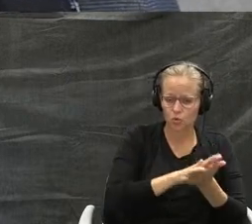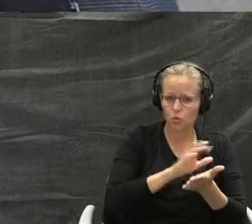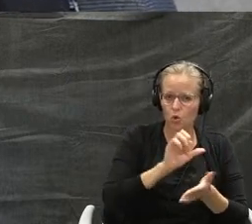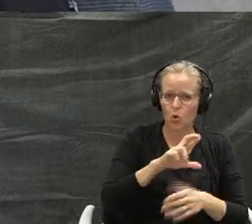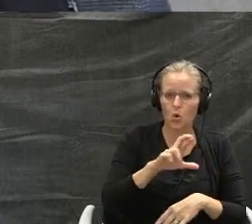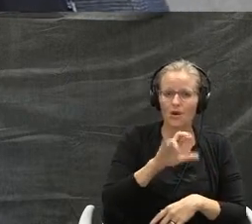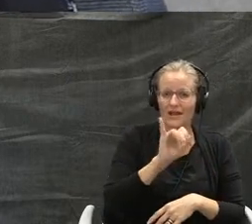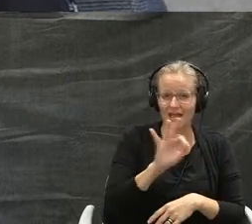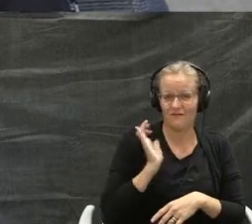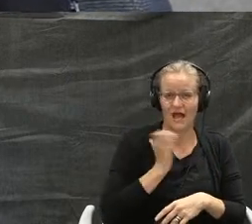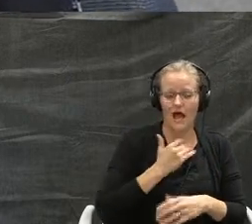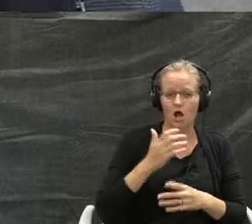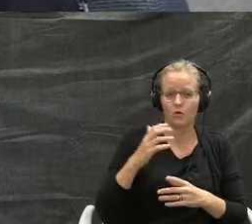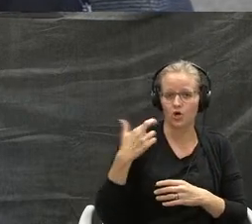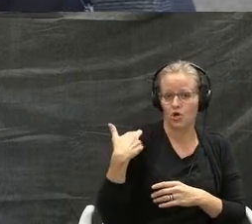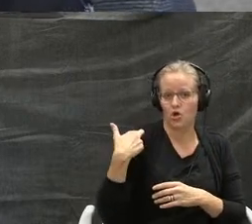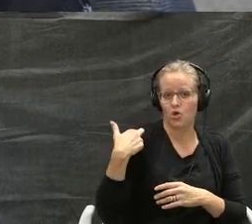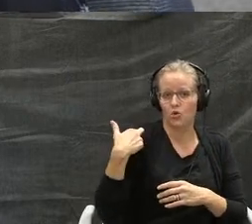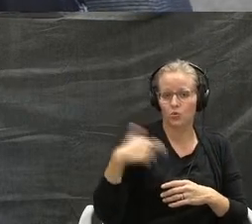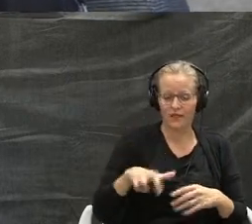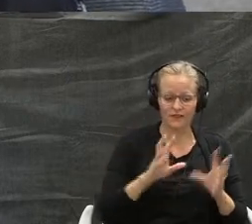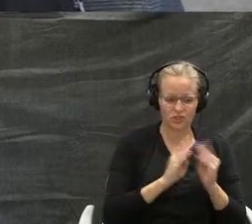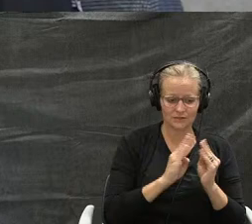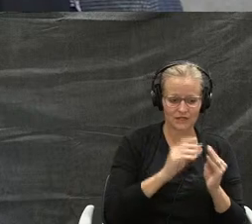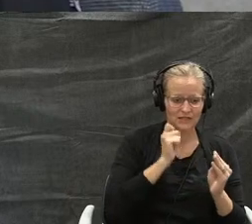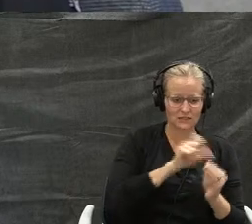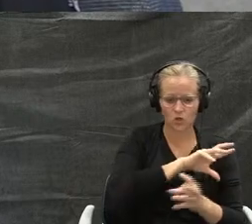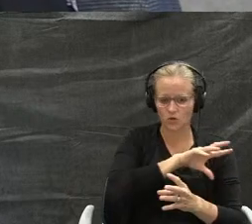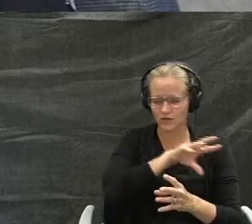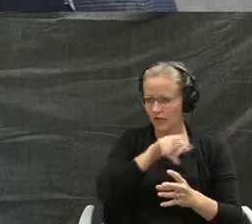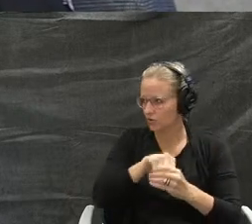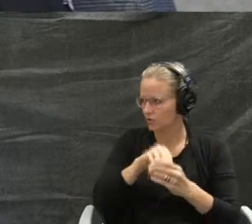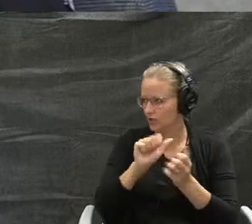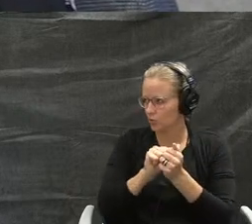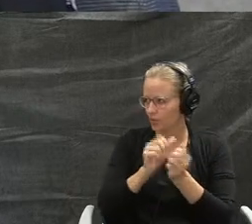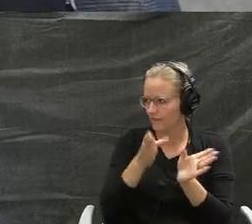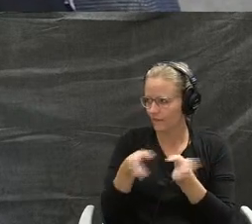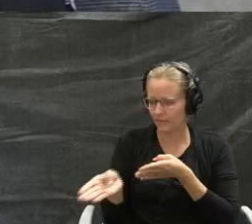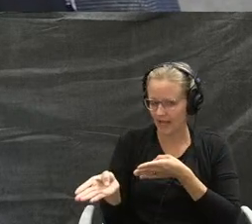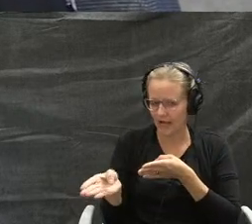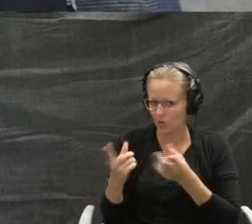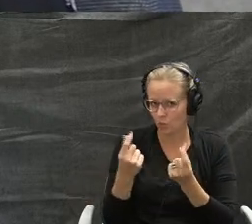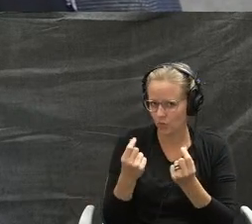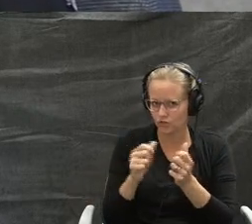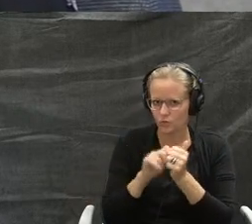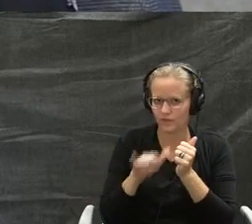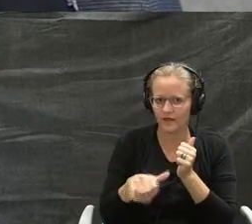Jody walstrom of Excelsior says. Under option five, will all children in a family, no matter